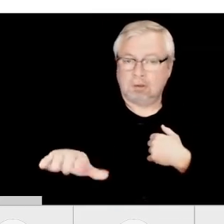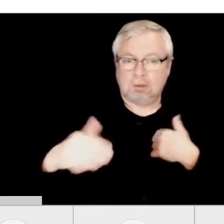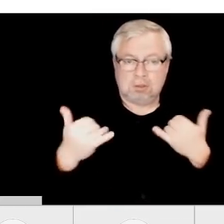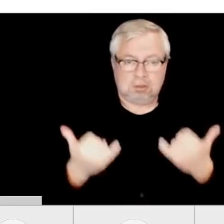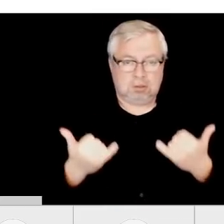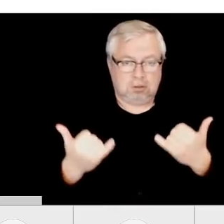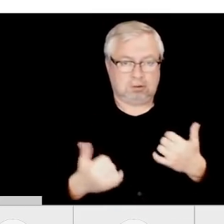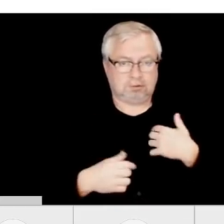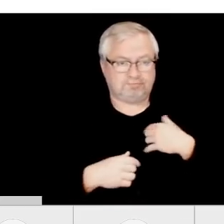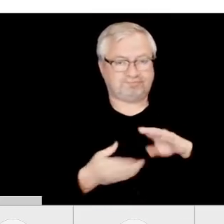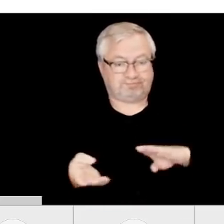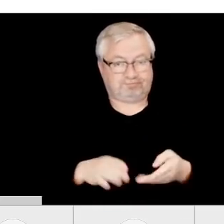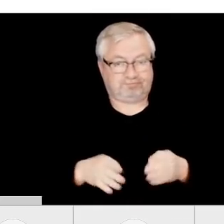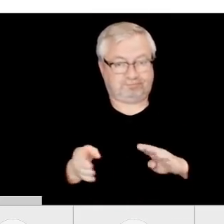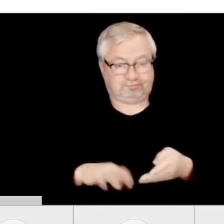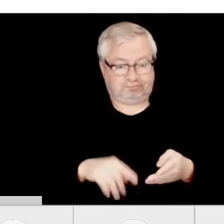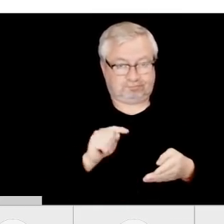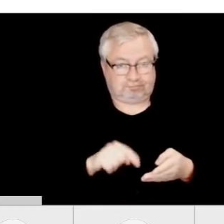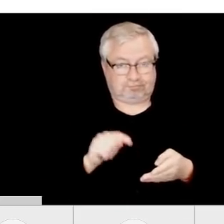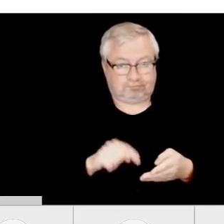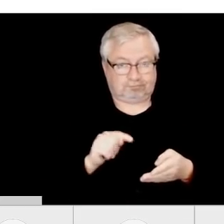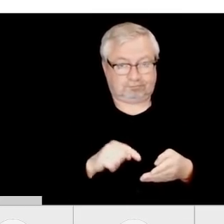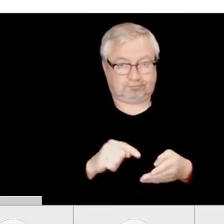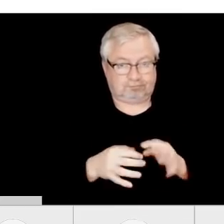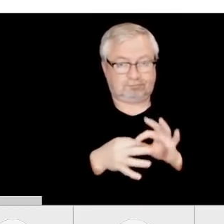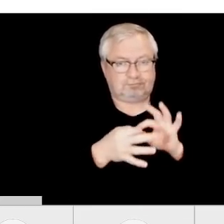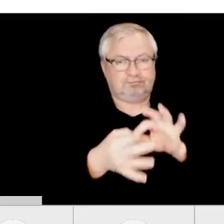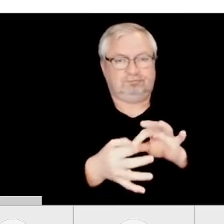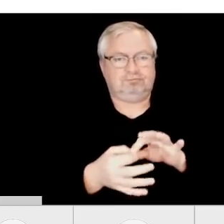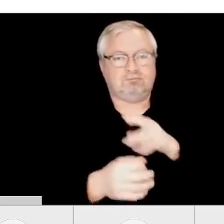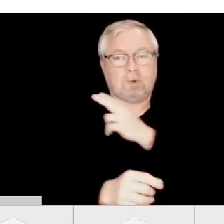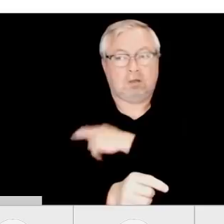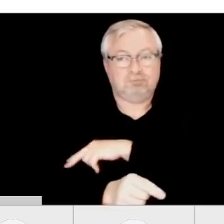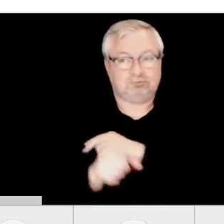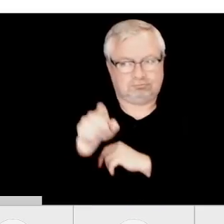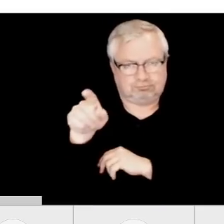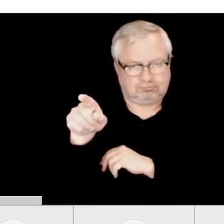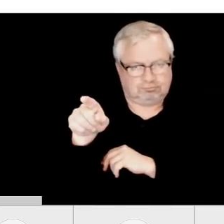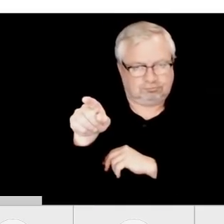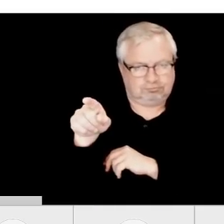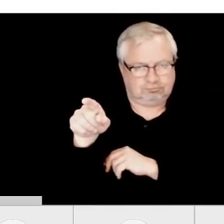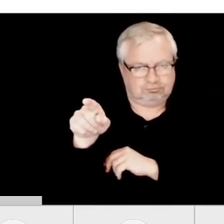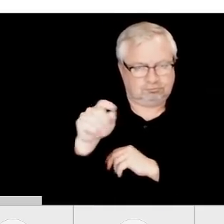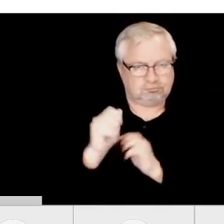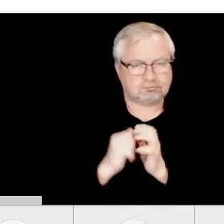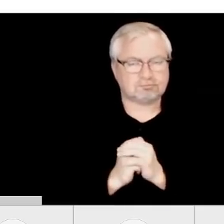occurs outside of hospitalizations, which is kind of making a